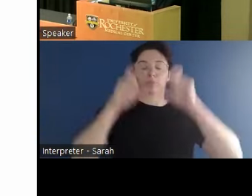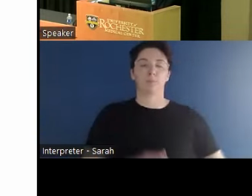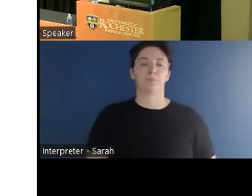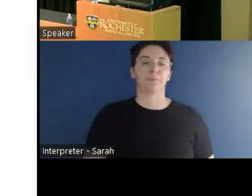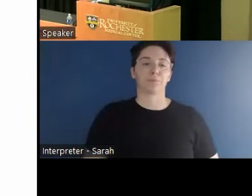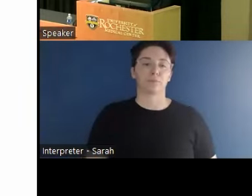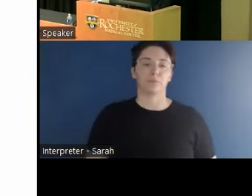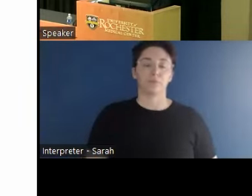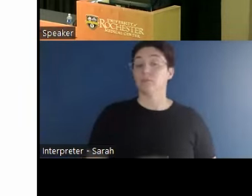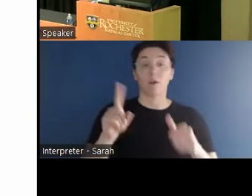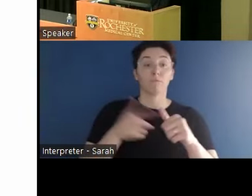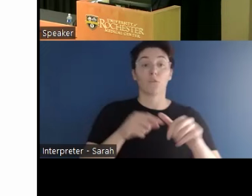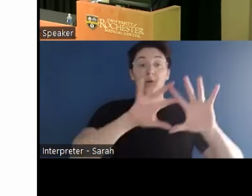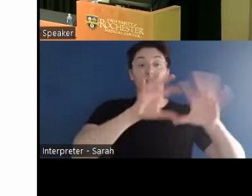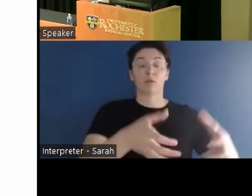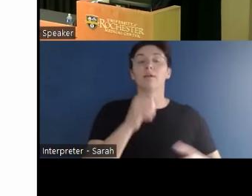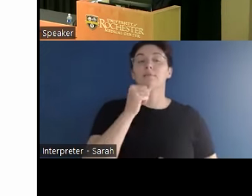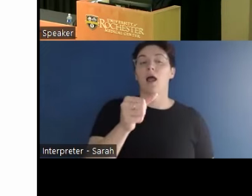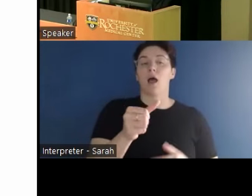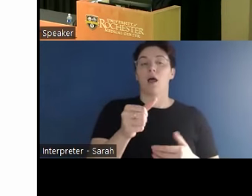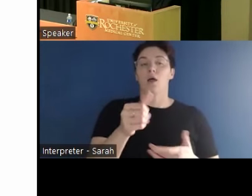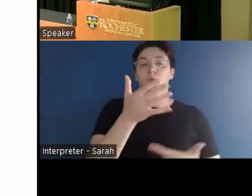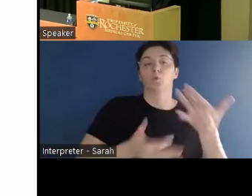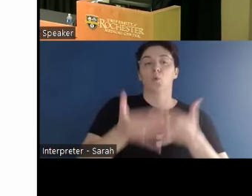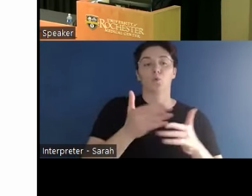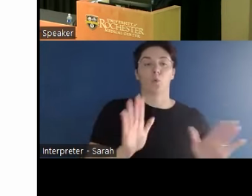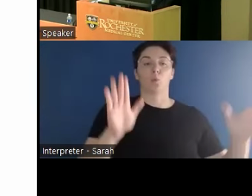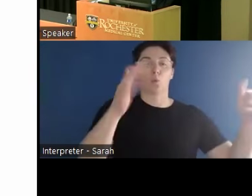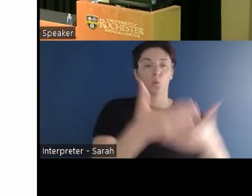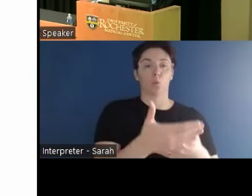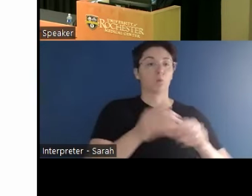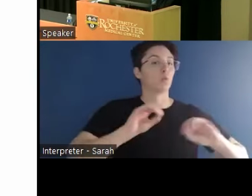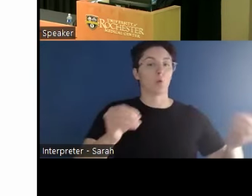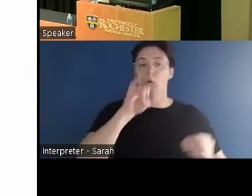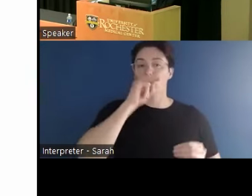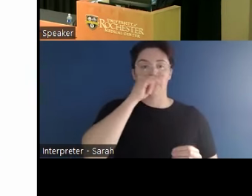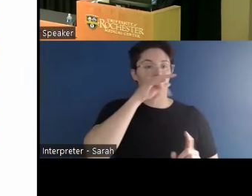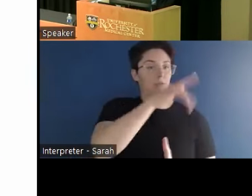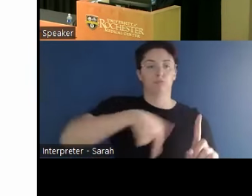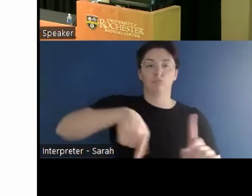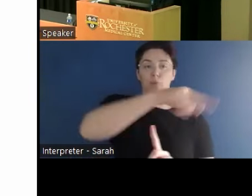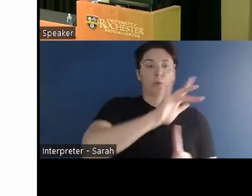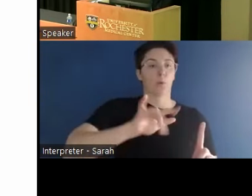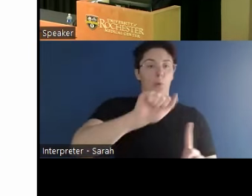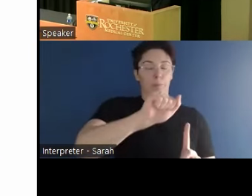a control non-social video of a playroom without any children and then the second is a social video